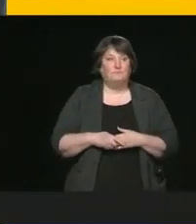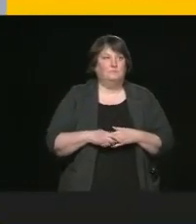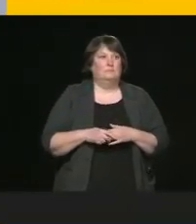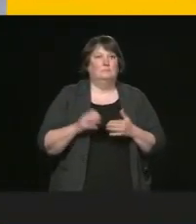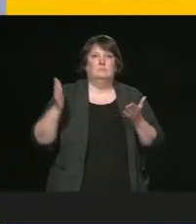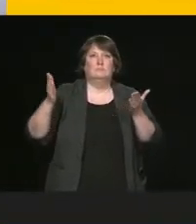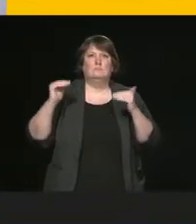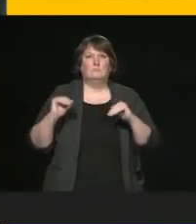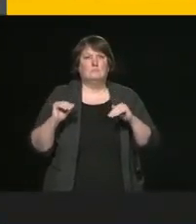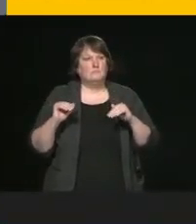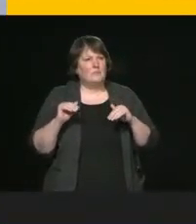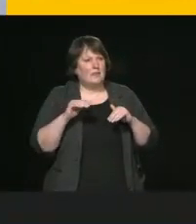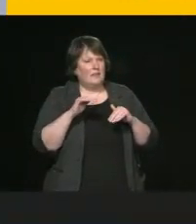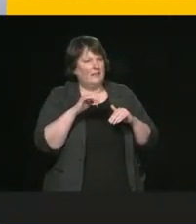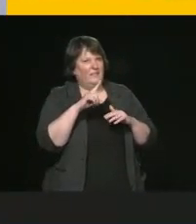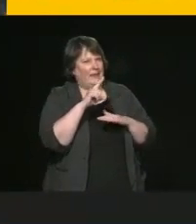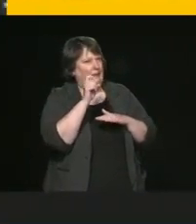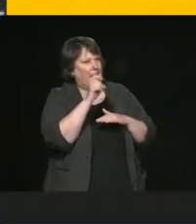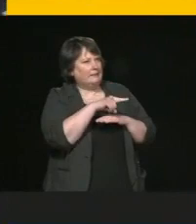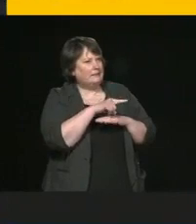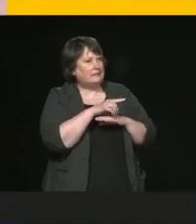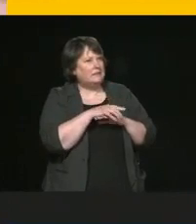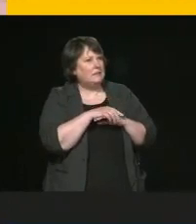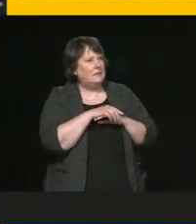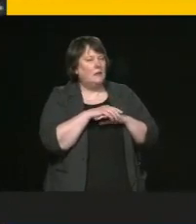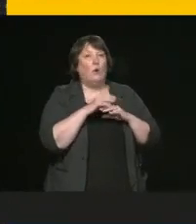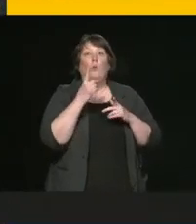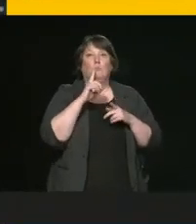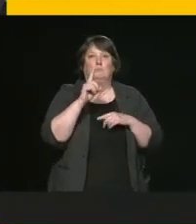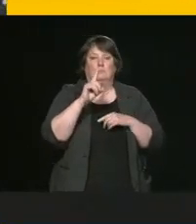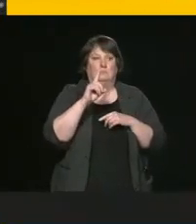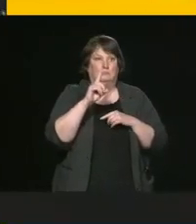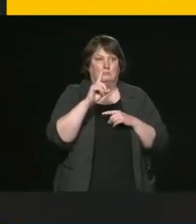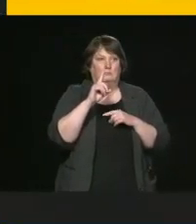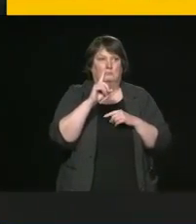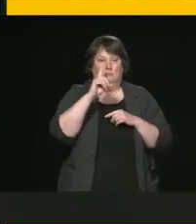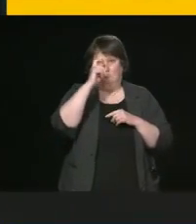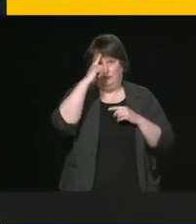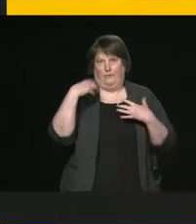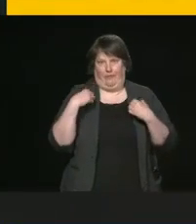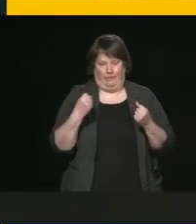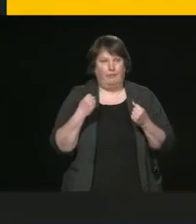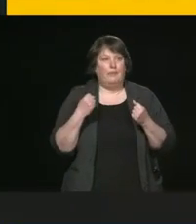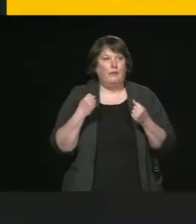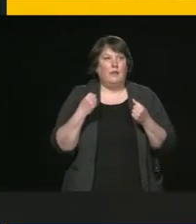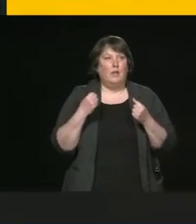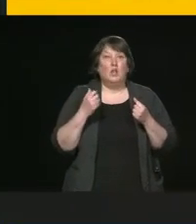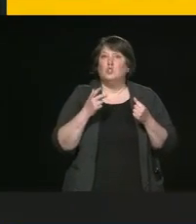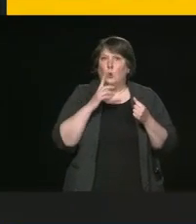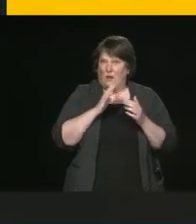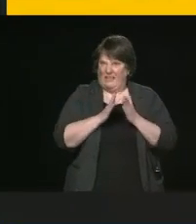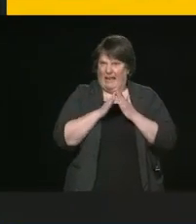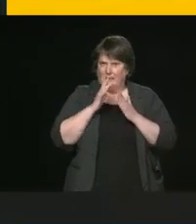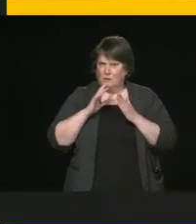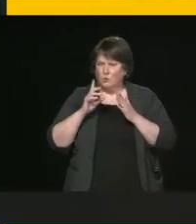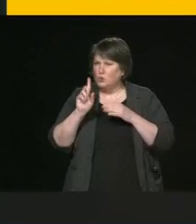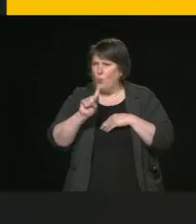CONFIRM THAT. THANK YOU. IF I CAN ADD ONE MORE THING. WHEN I ASKED ABOUT THE NATURE OF